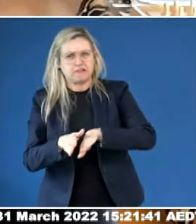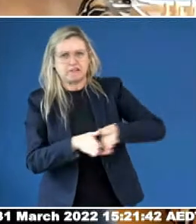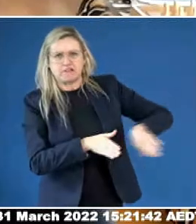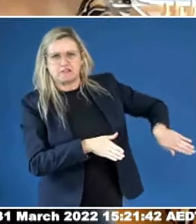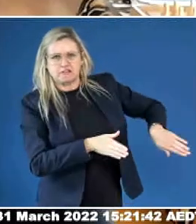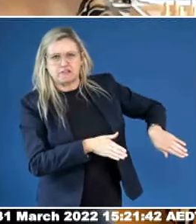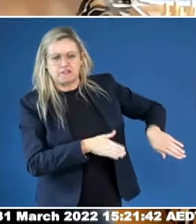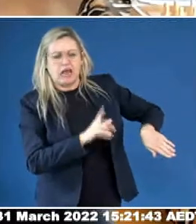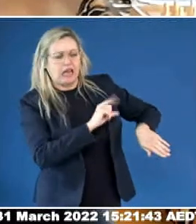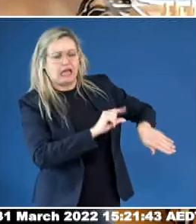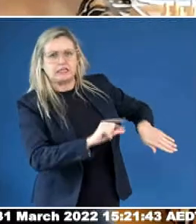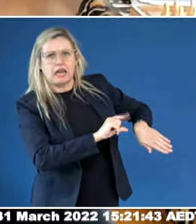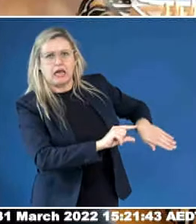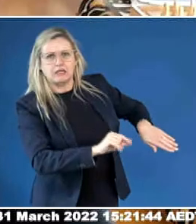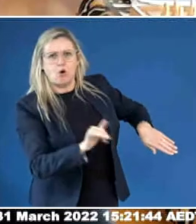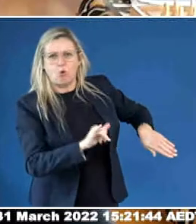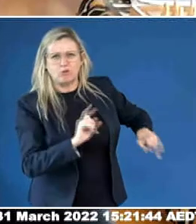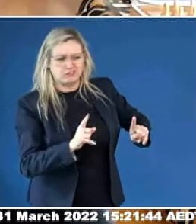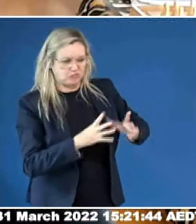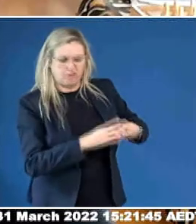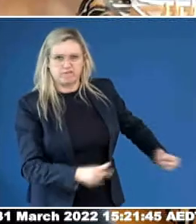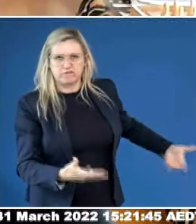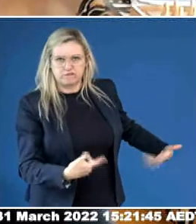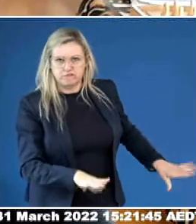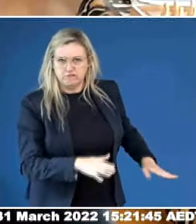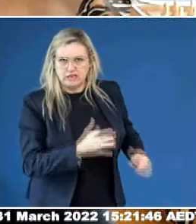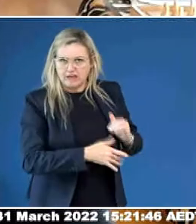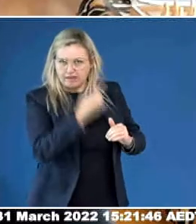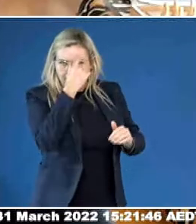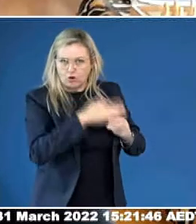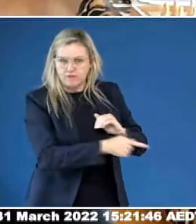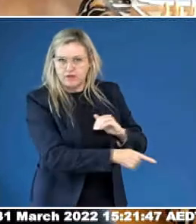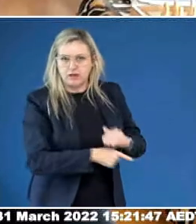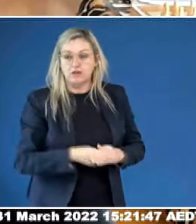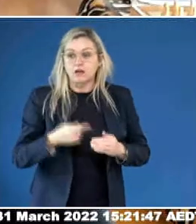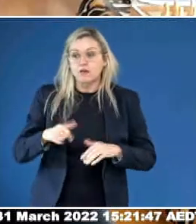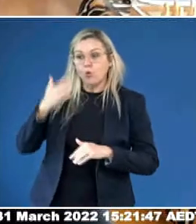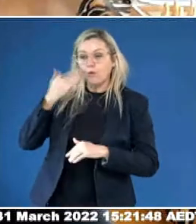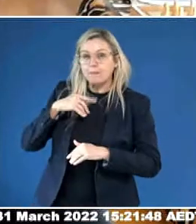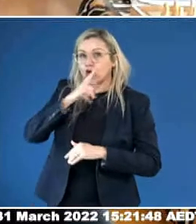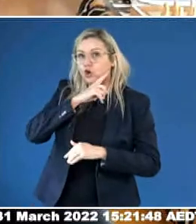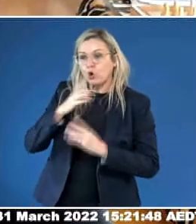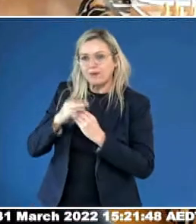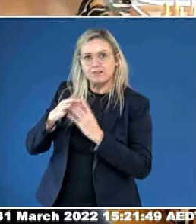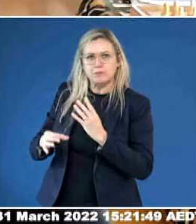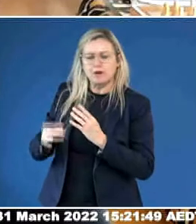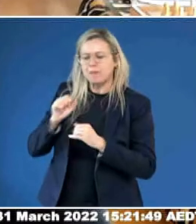And then women and girls with disability become even more vulnerable because they are